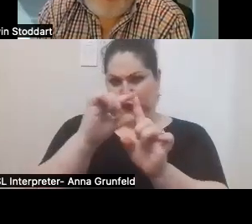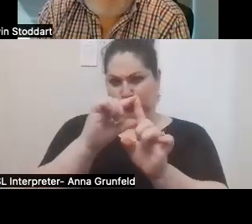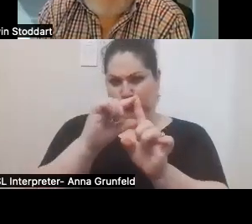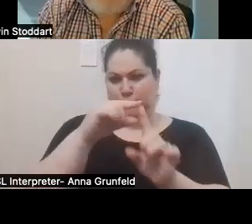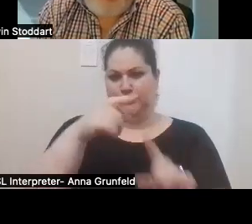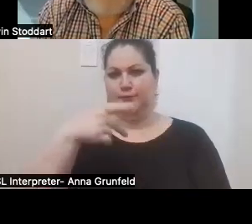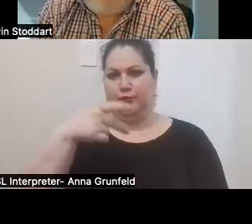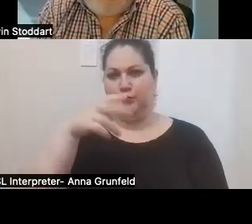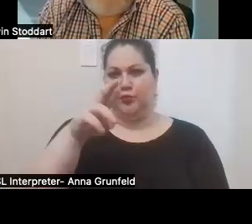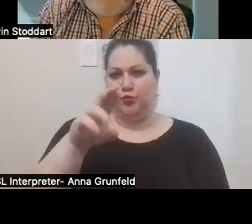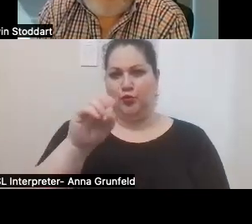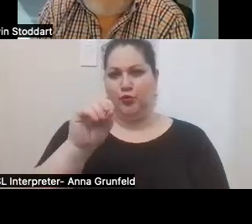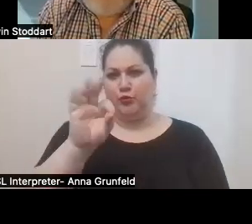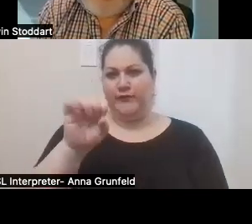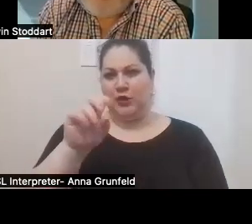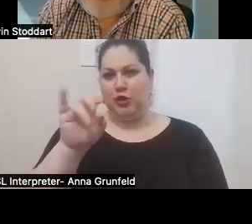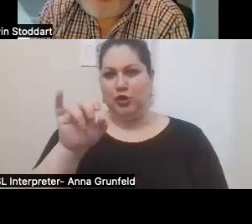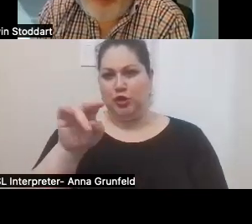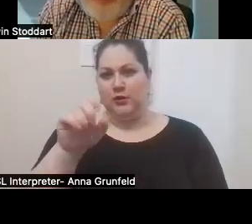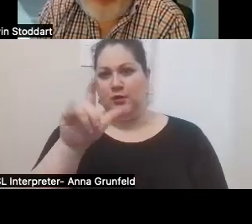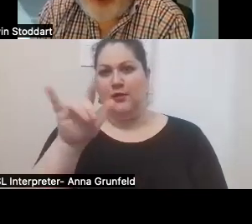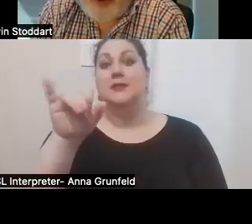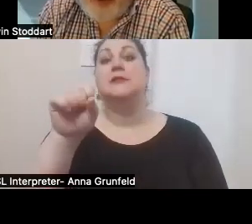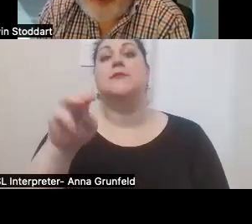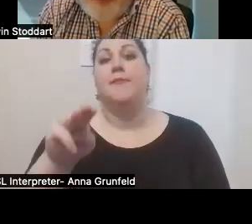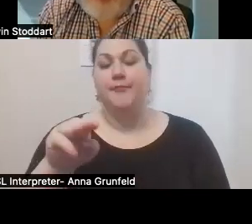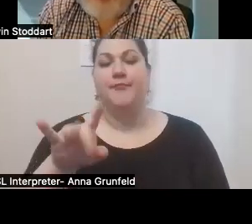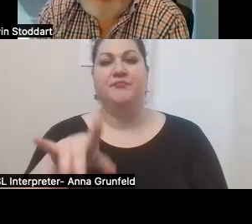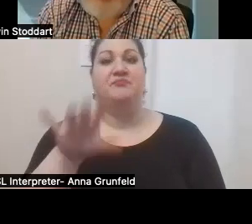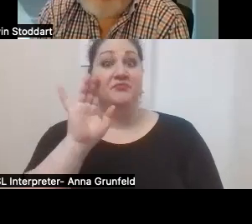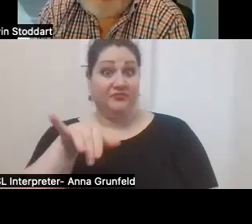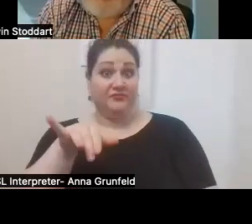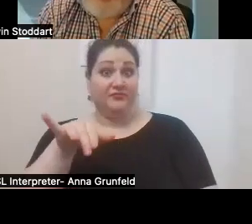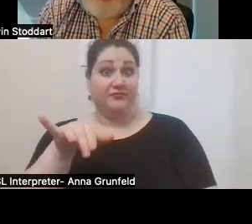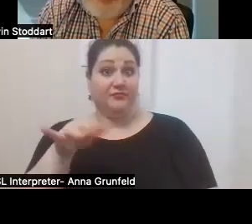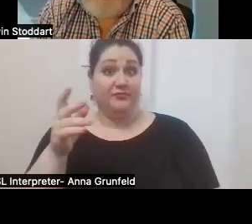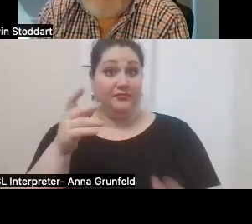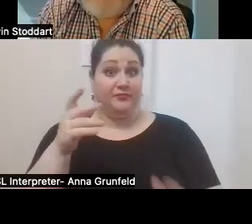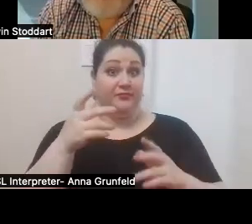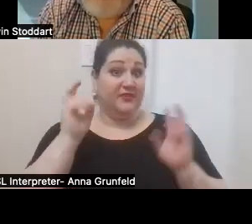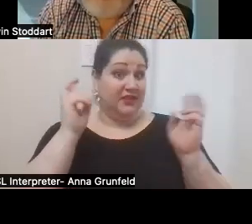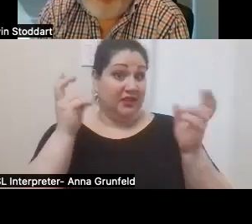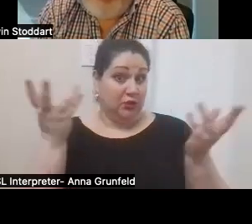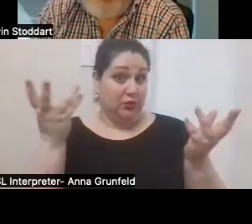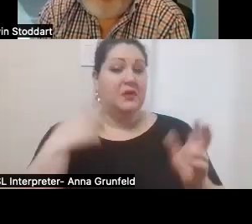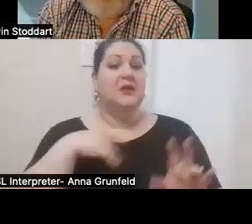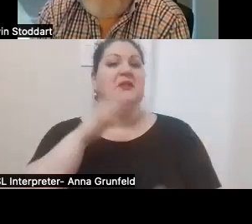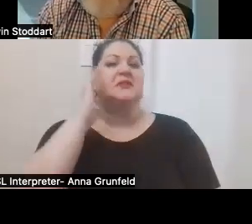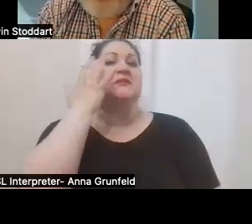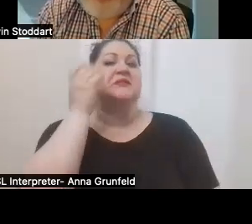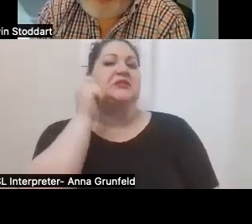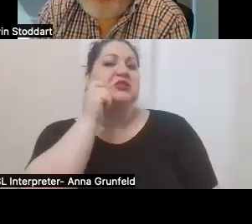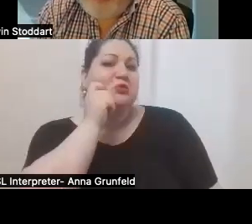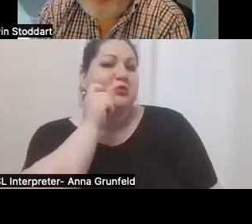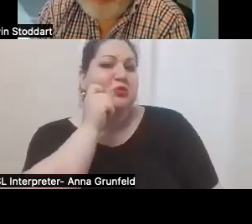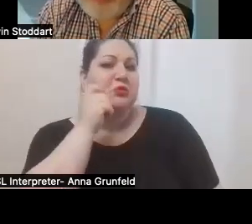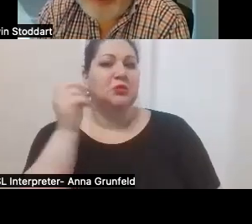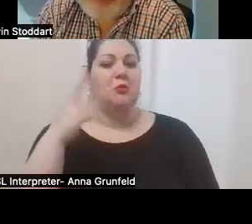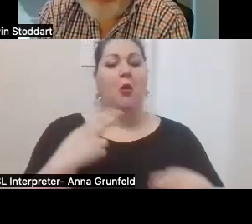Those problems involved seeming rude or curt with colleagues in the program, failing their OSCE,